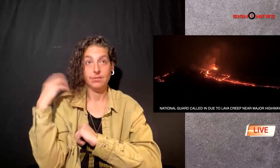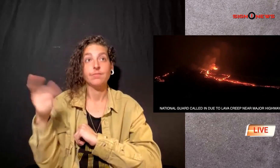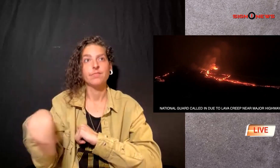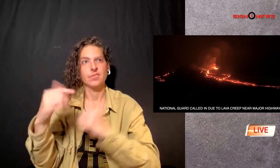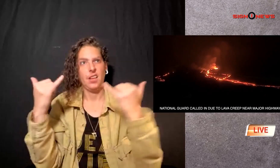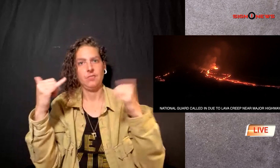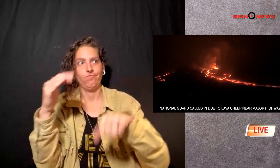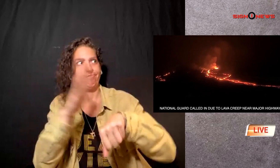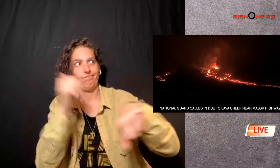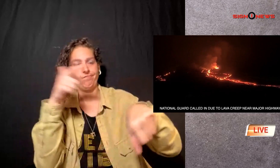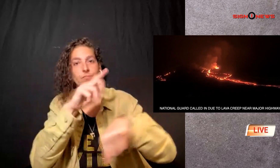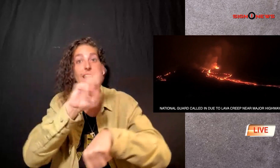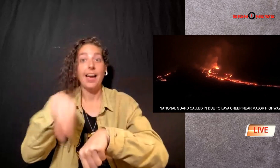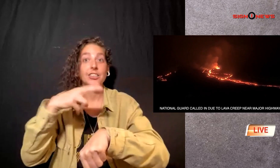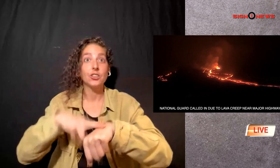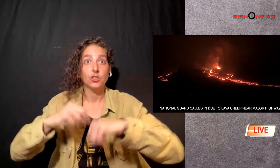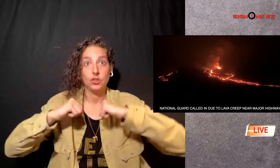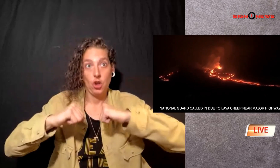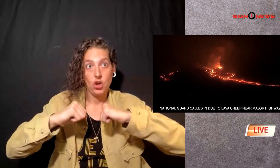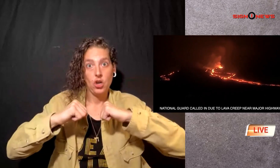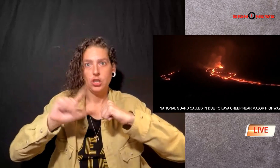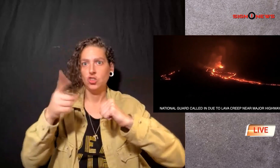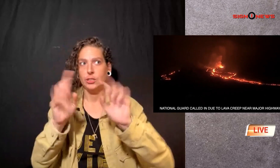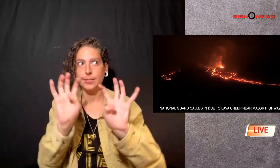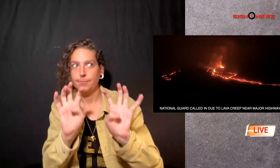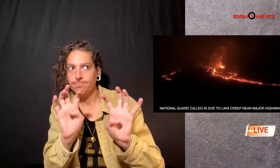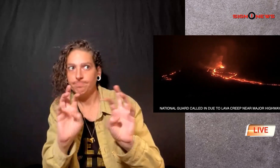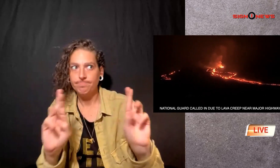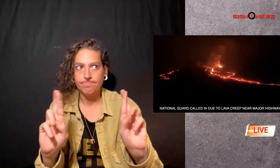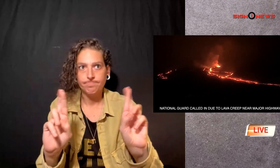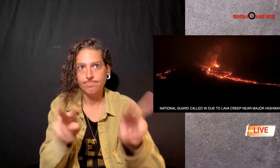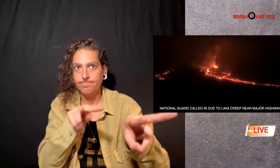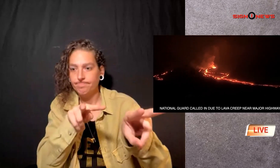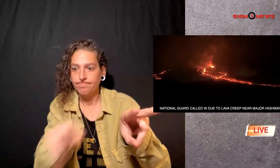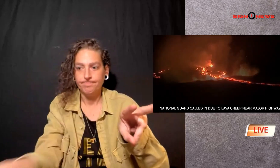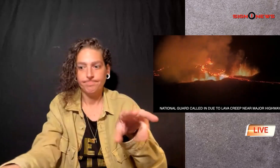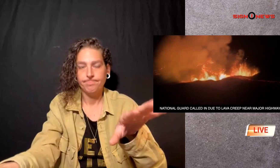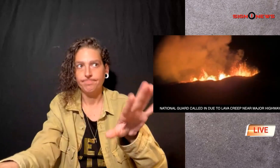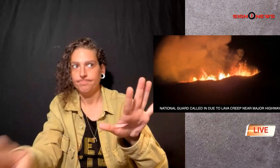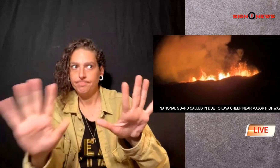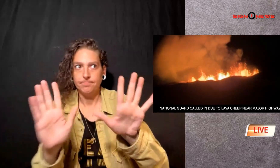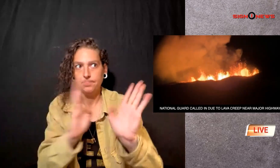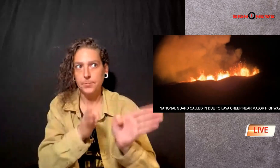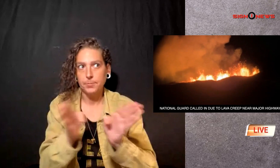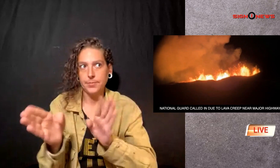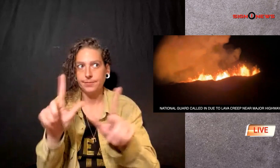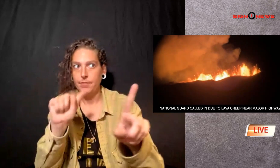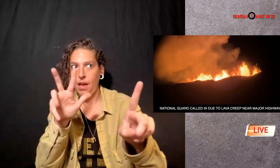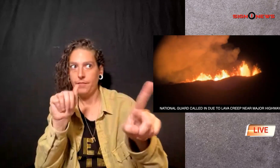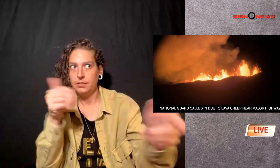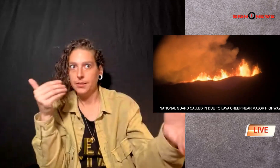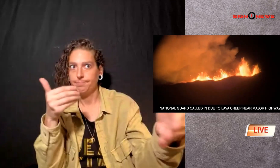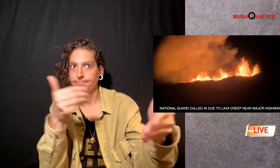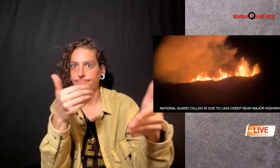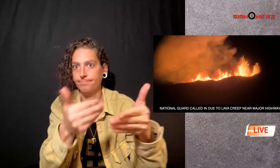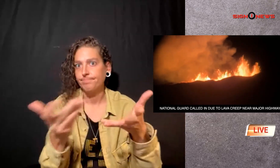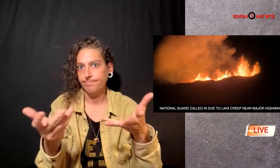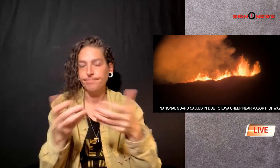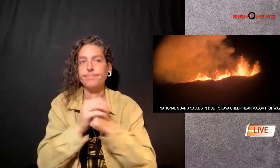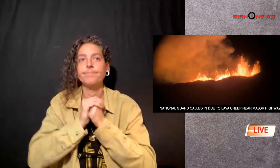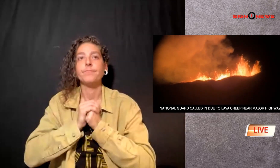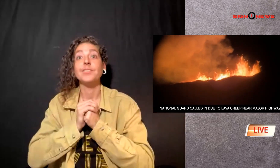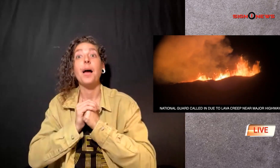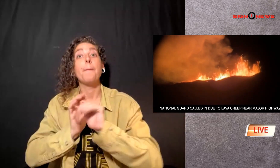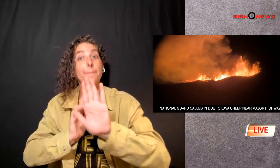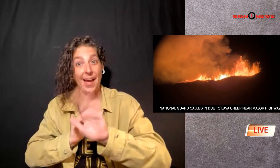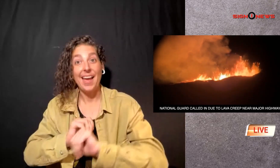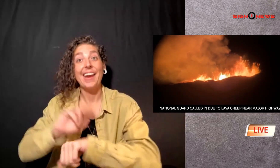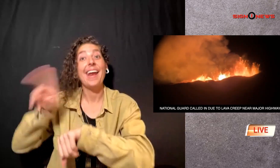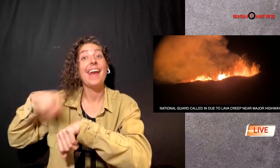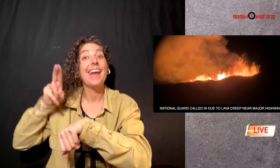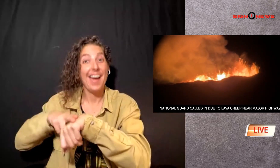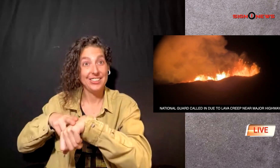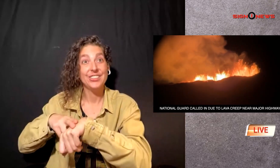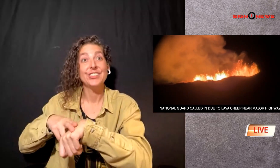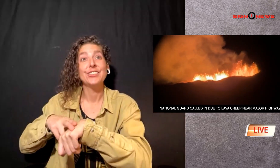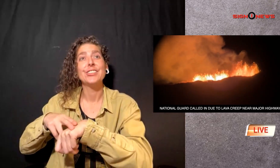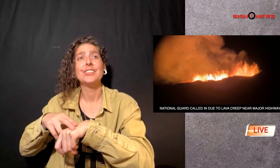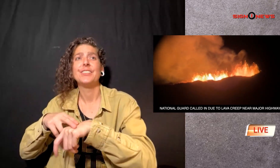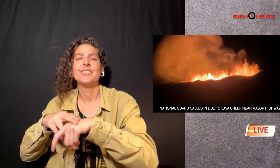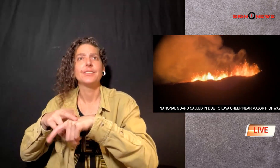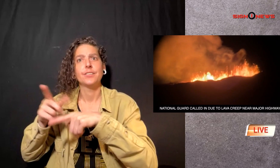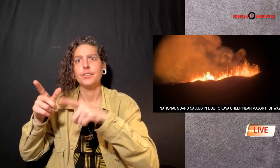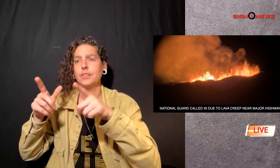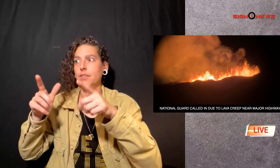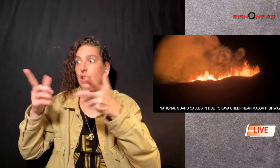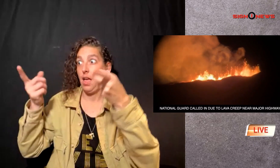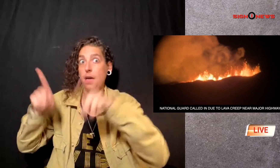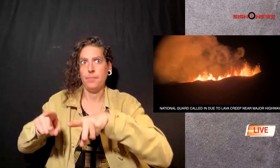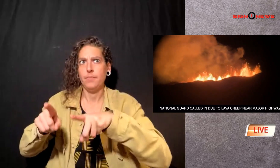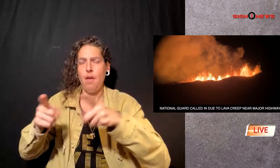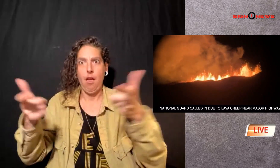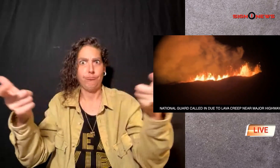in the National Guard and they are devising a plan just in case the lava gets too close